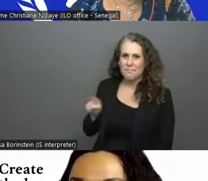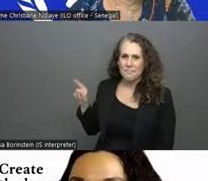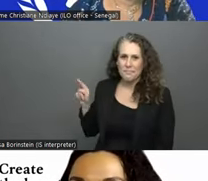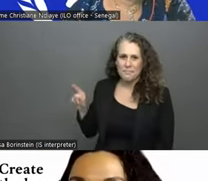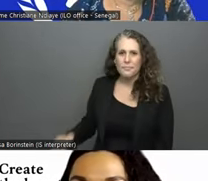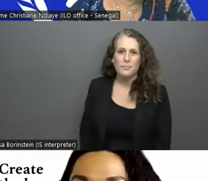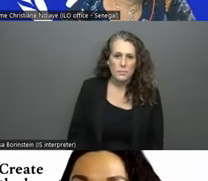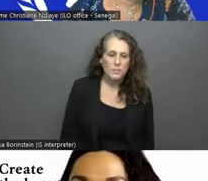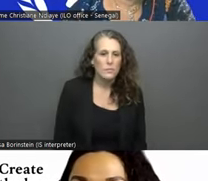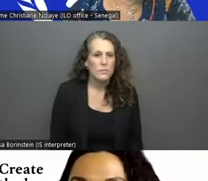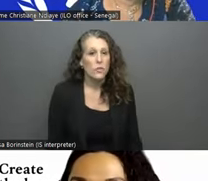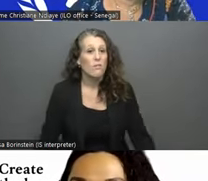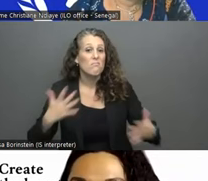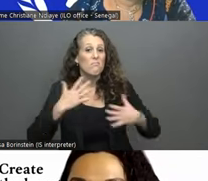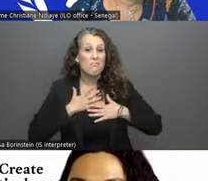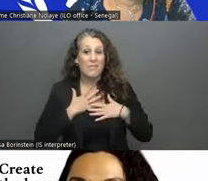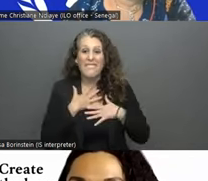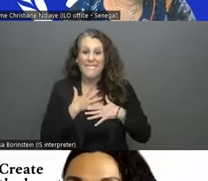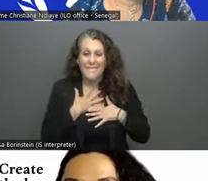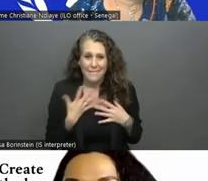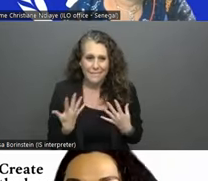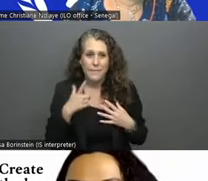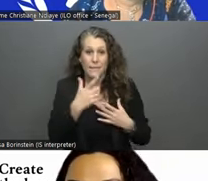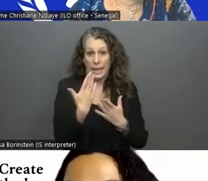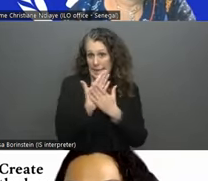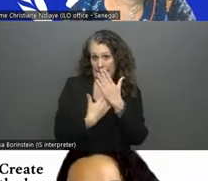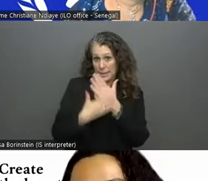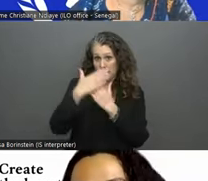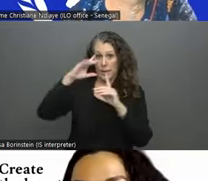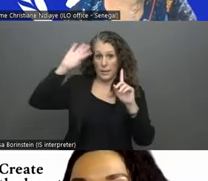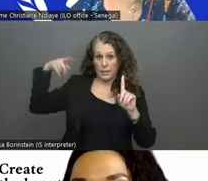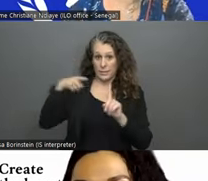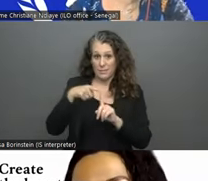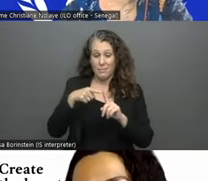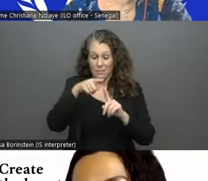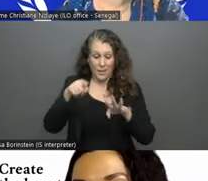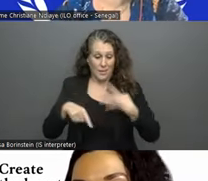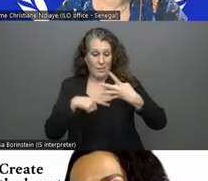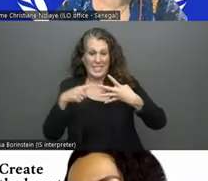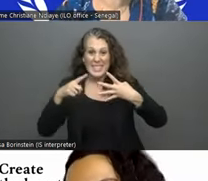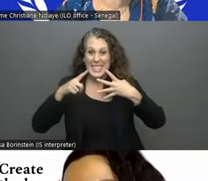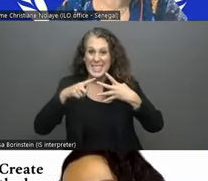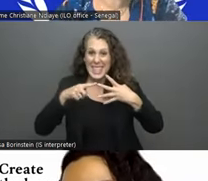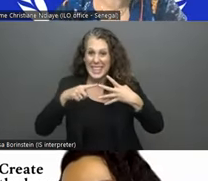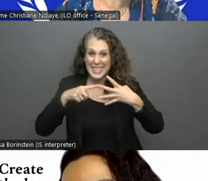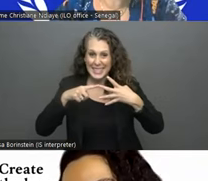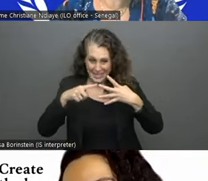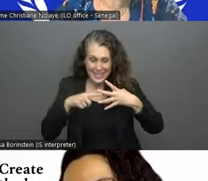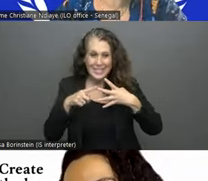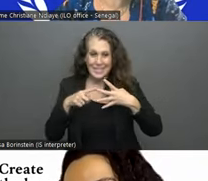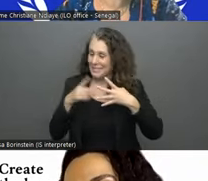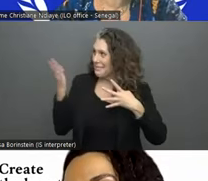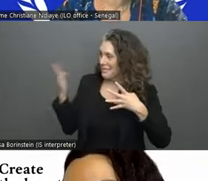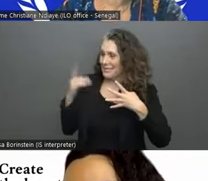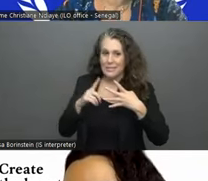for us, which is our second, our second pillar, it's around accelerating the inclusion of